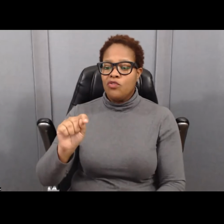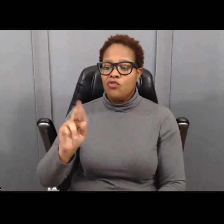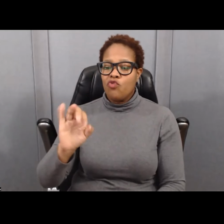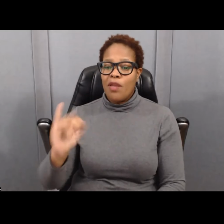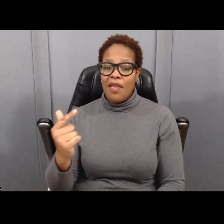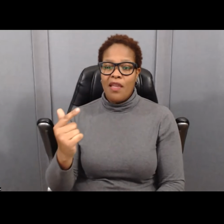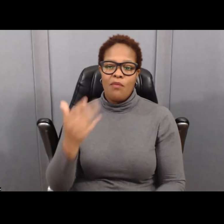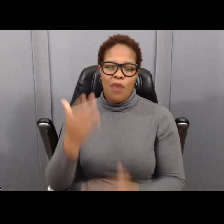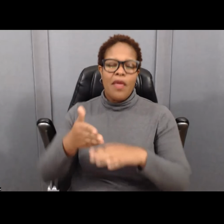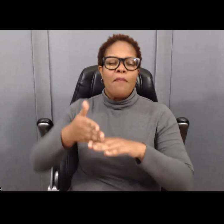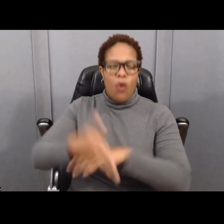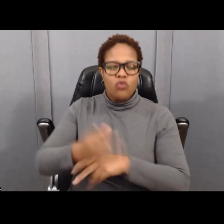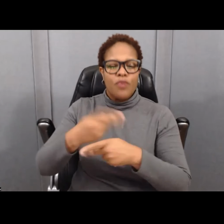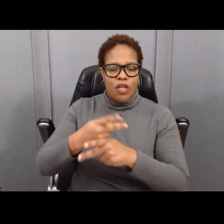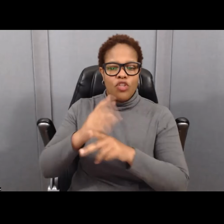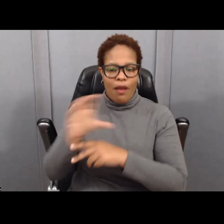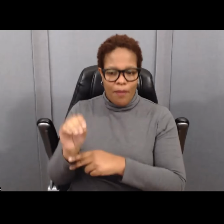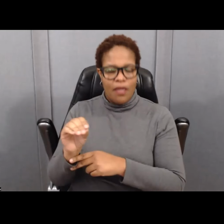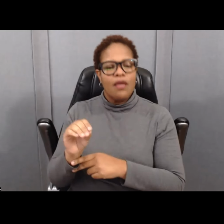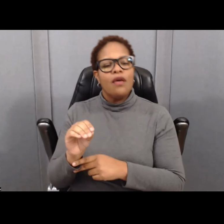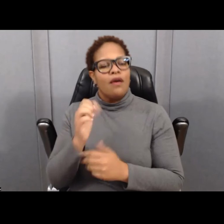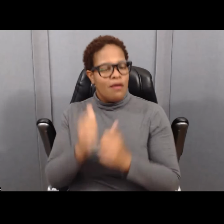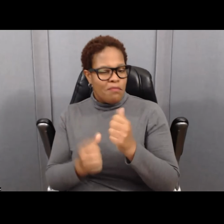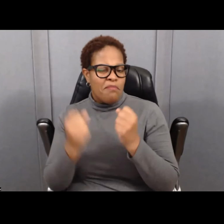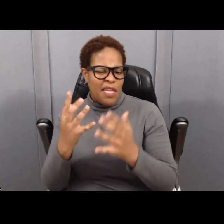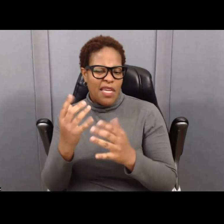but many independent projects, many live projects,